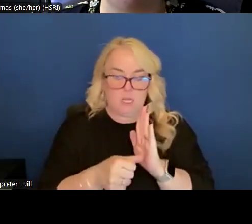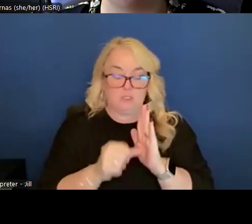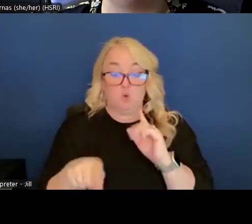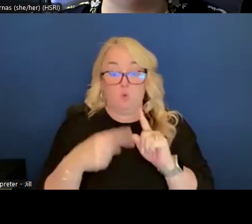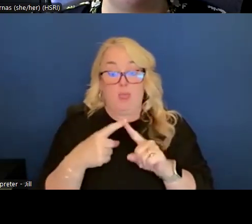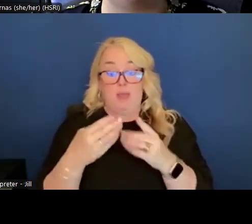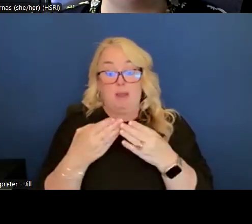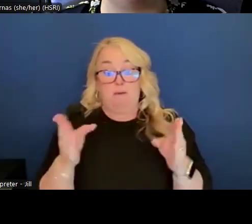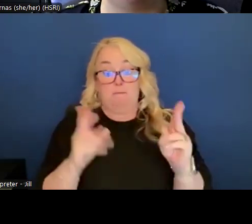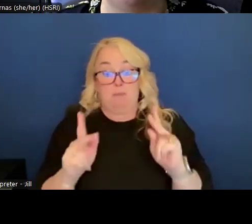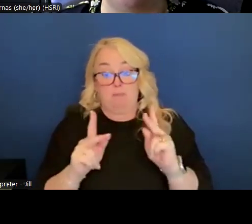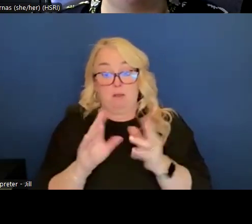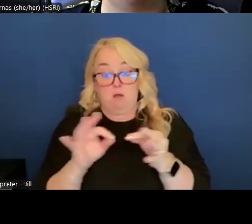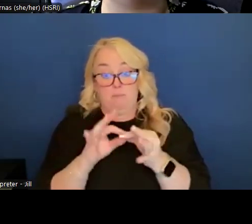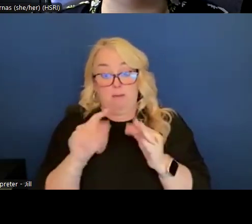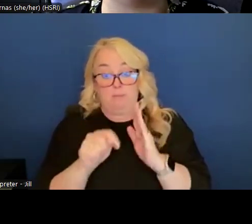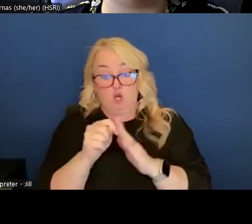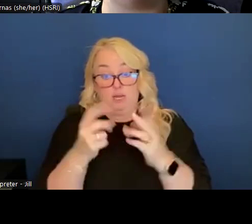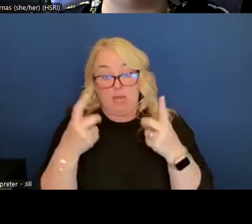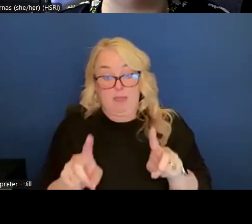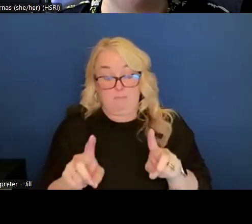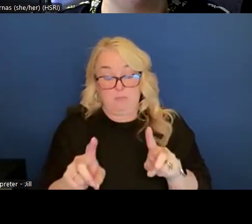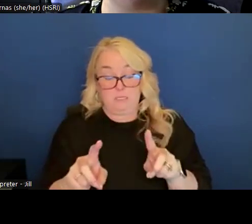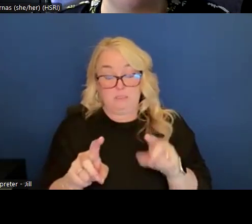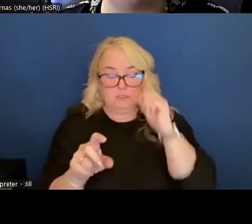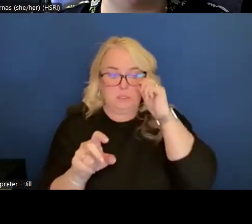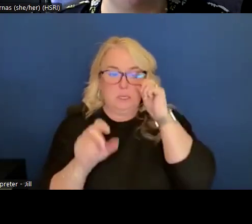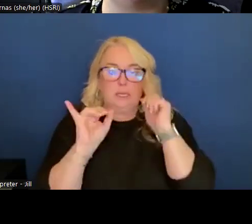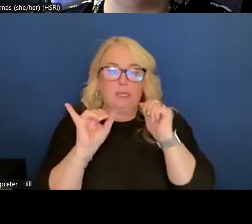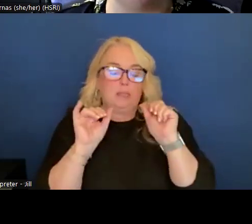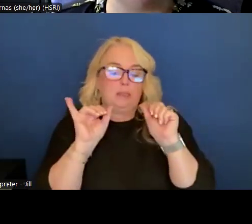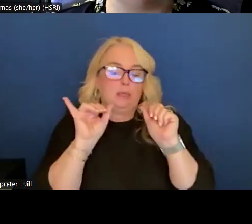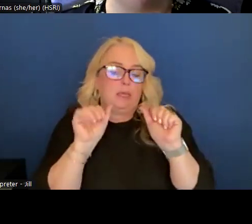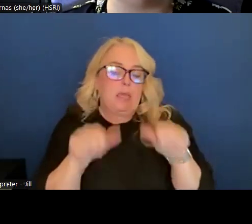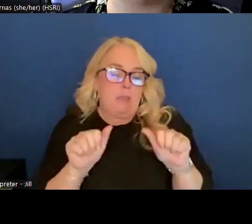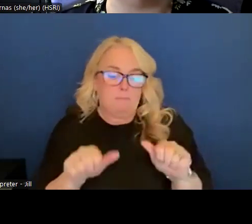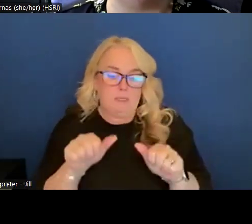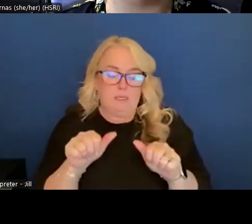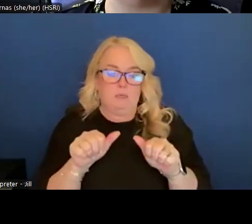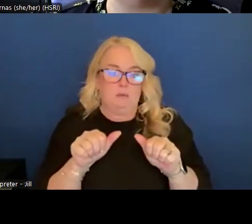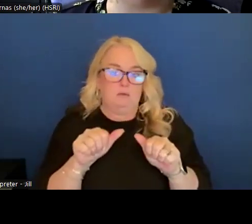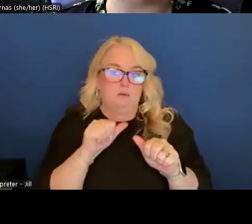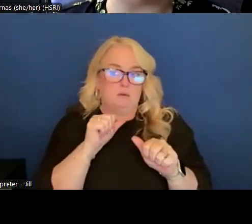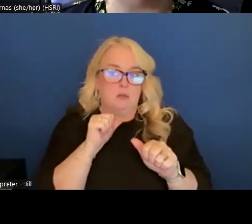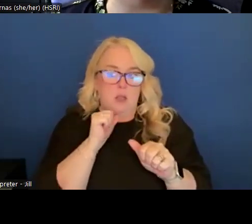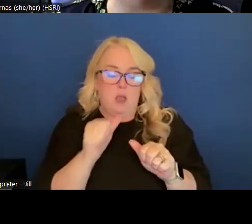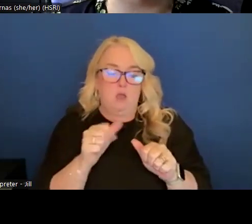period does happen, I feel like it can be less intimidating, because you kind of have that little on-ramp to what's